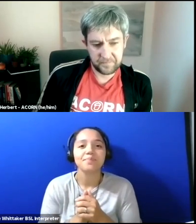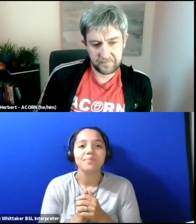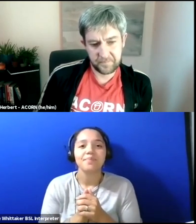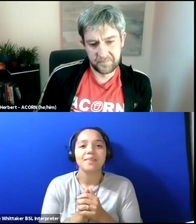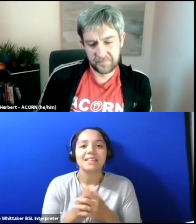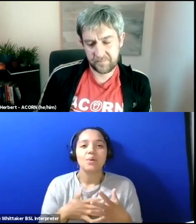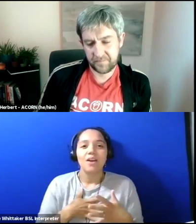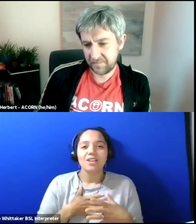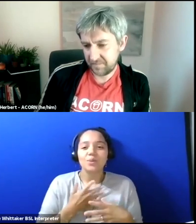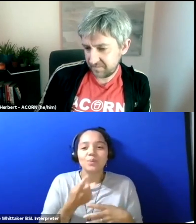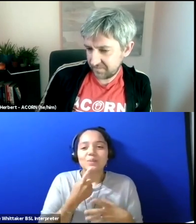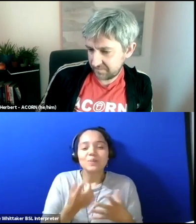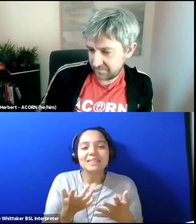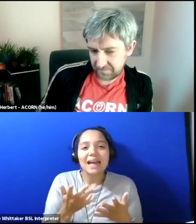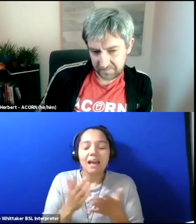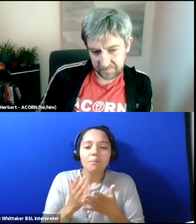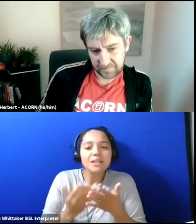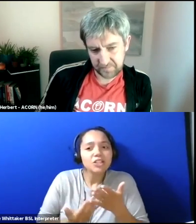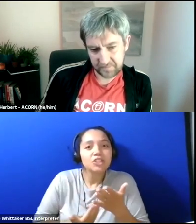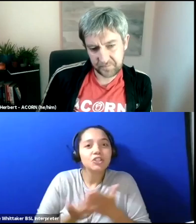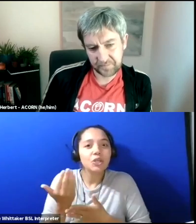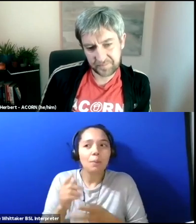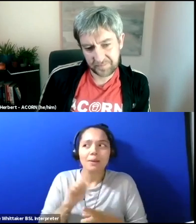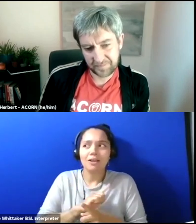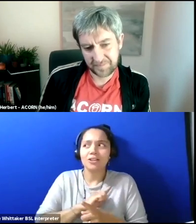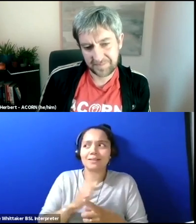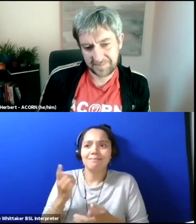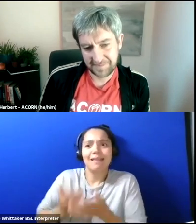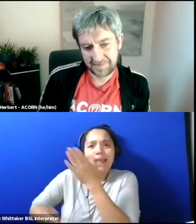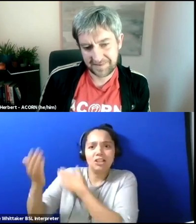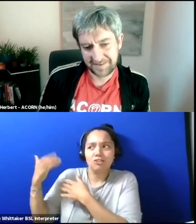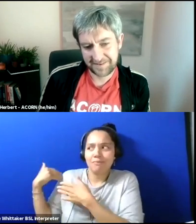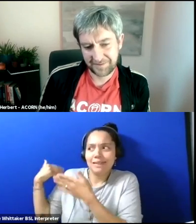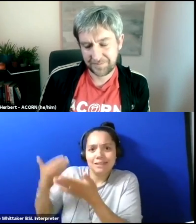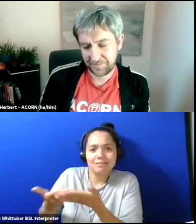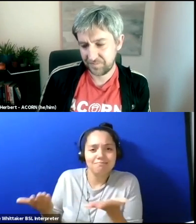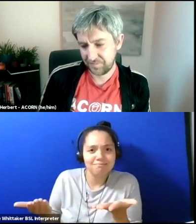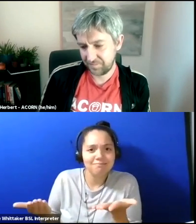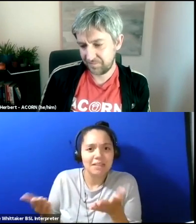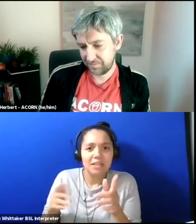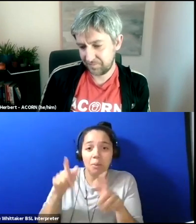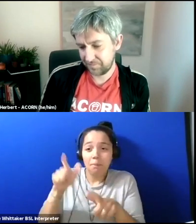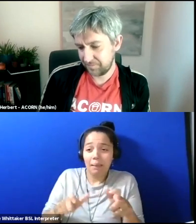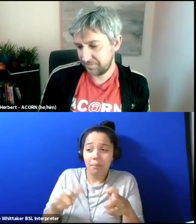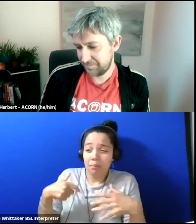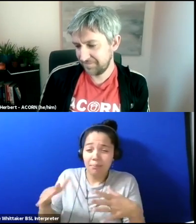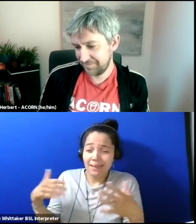want to say it's totally new because there's a history of it, and people have been doing it for a long time.